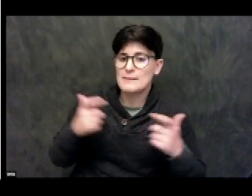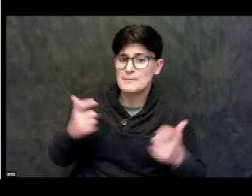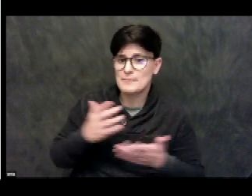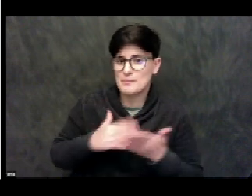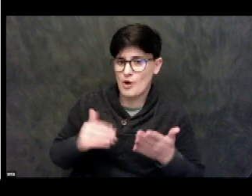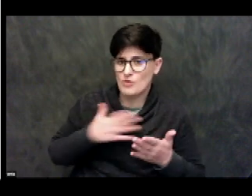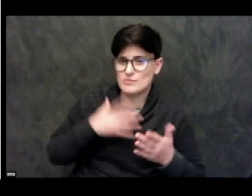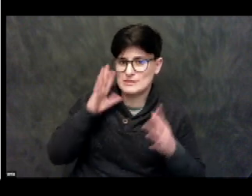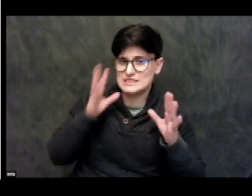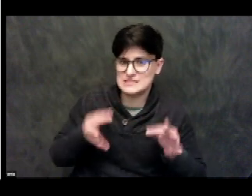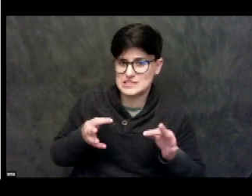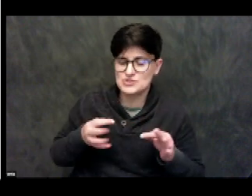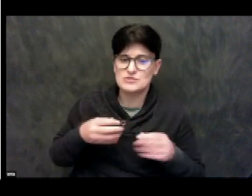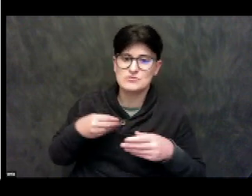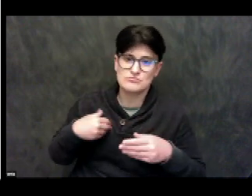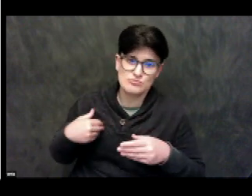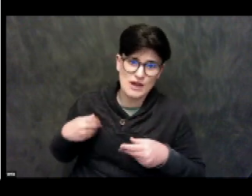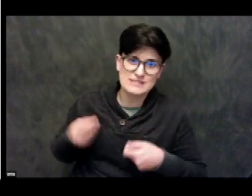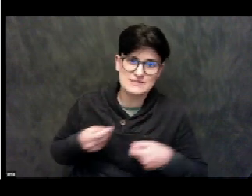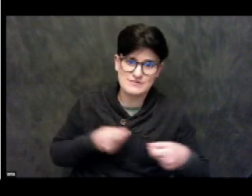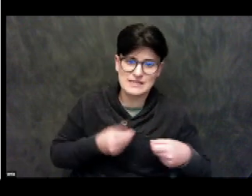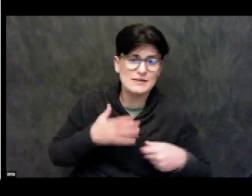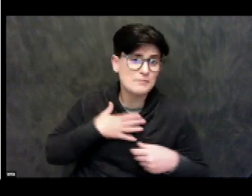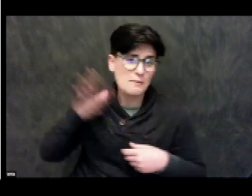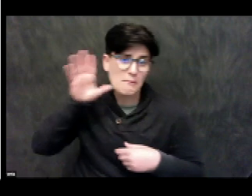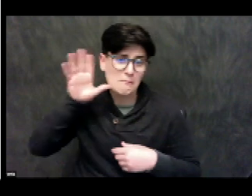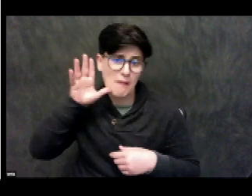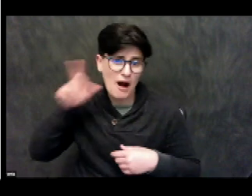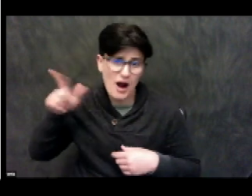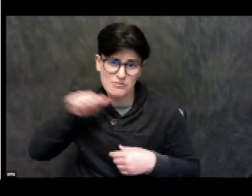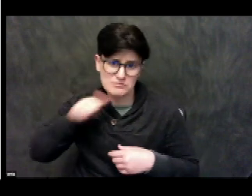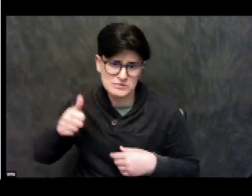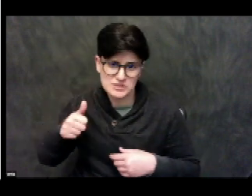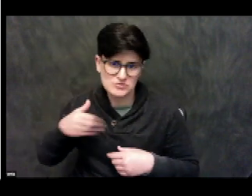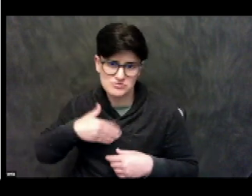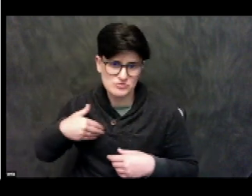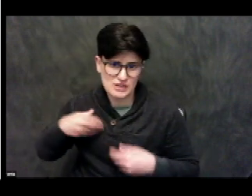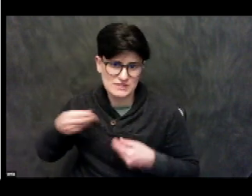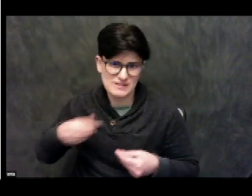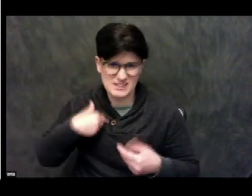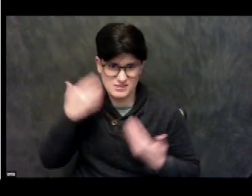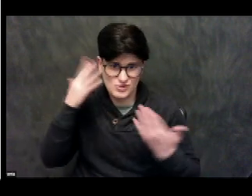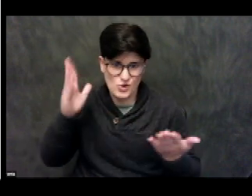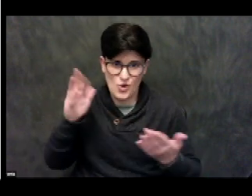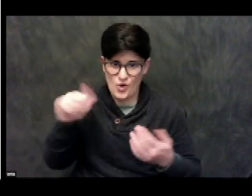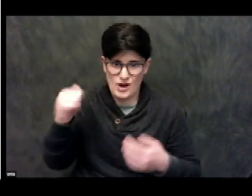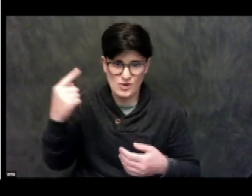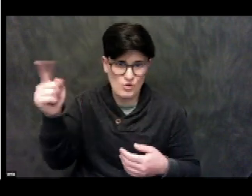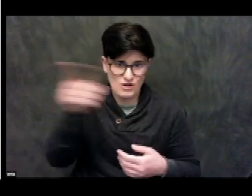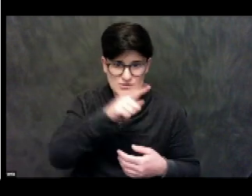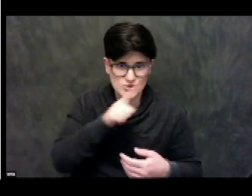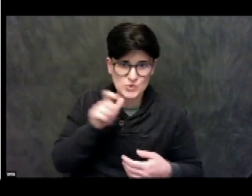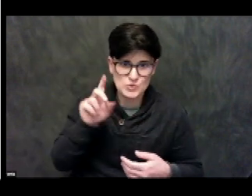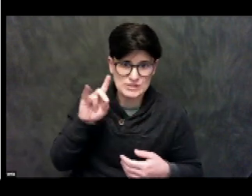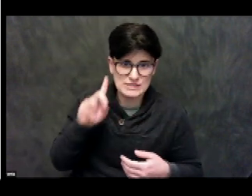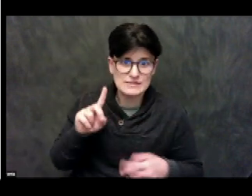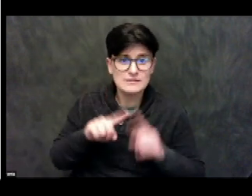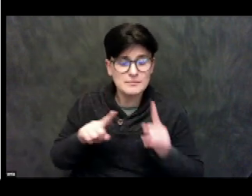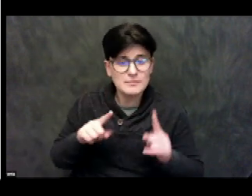like my mom didn't breastfeed. Like, I didn't really know anyone who did, but was because with using a wheelchair and taking care of